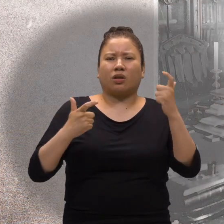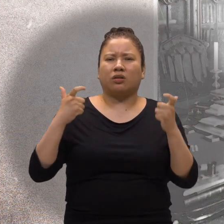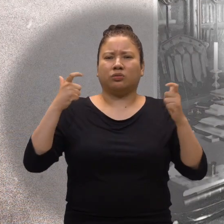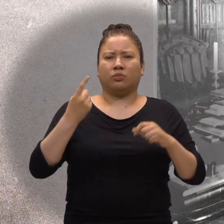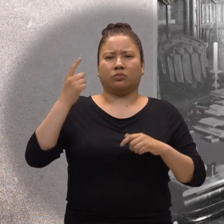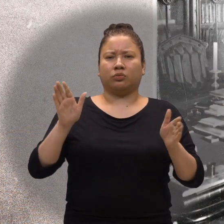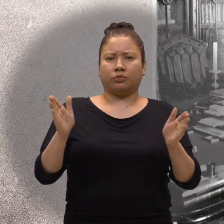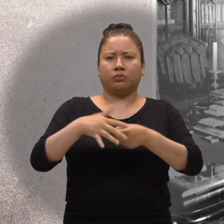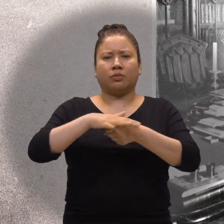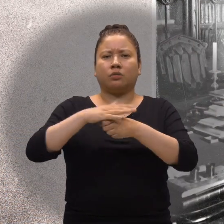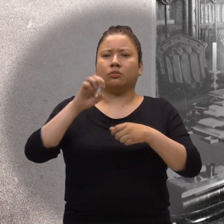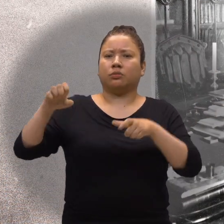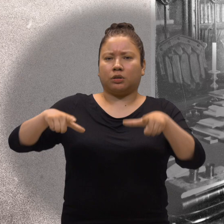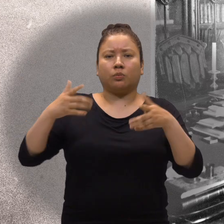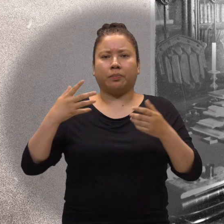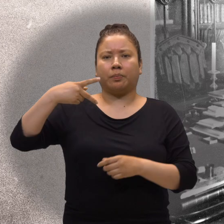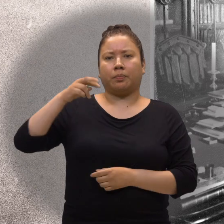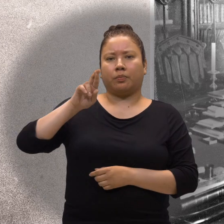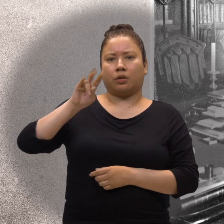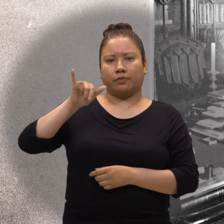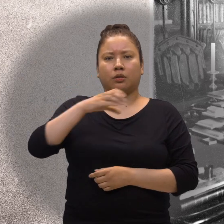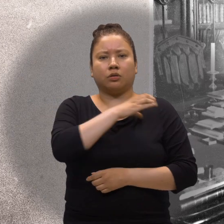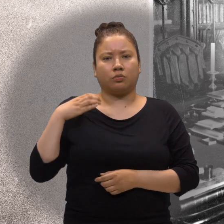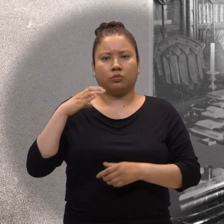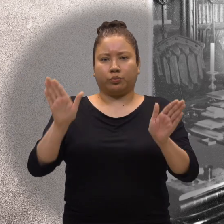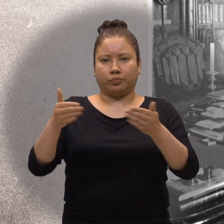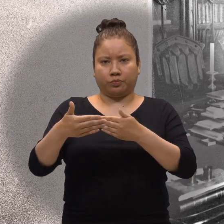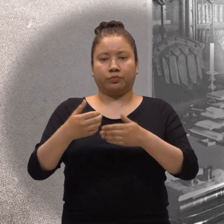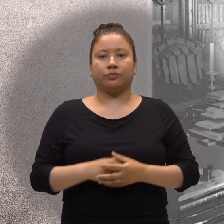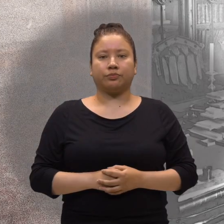One of the grandest spaces in East Block is the Privy Council Chamber.